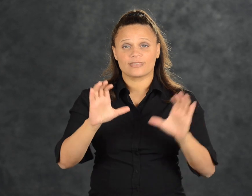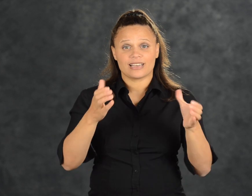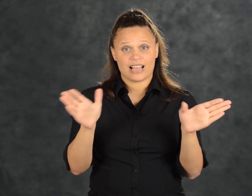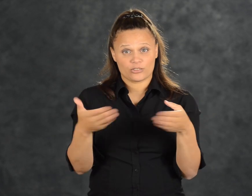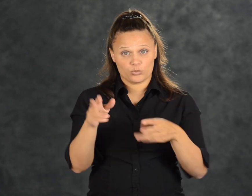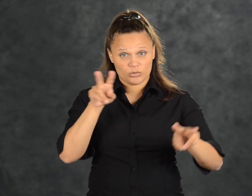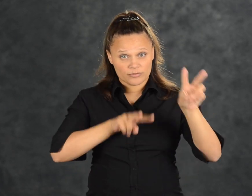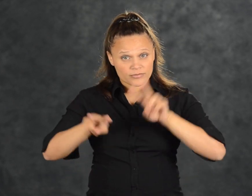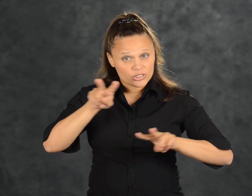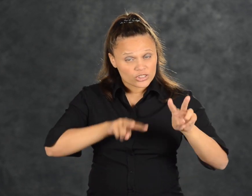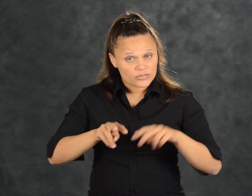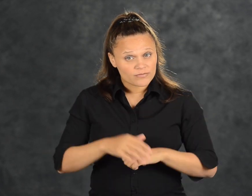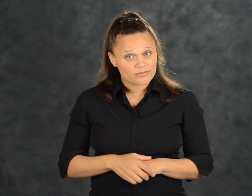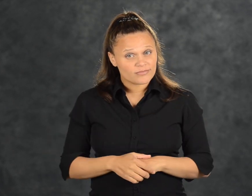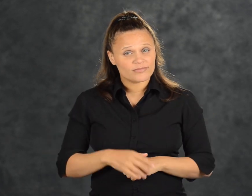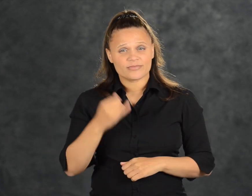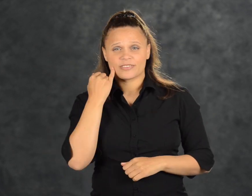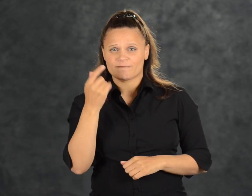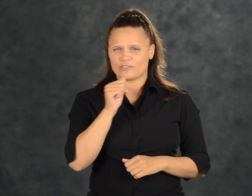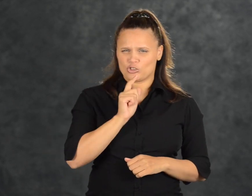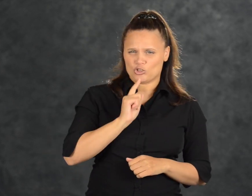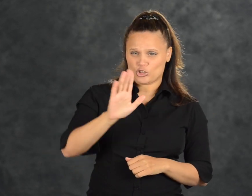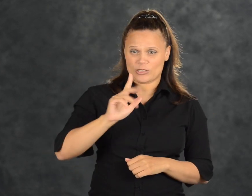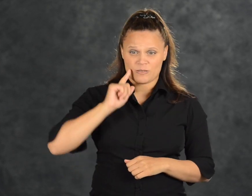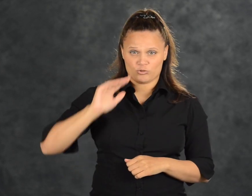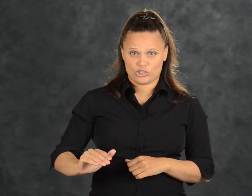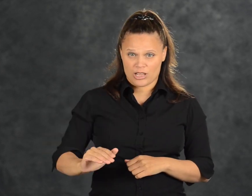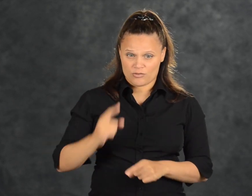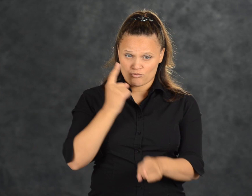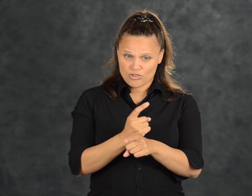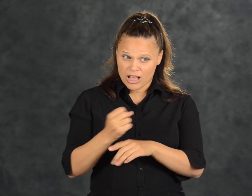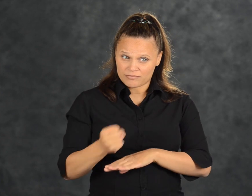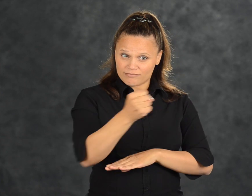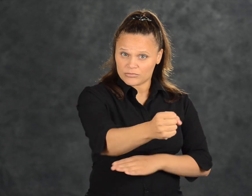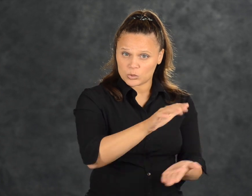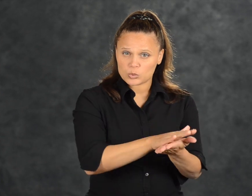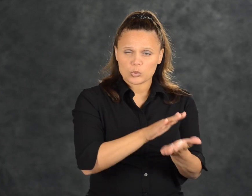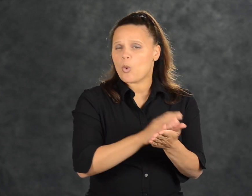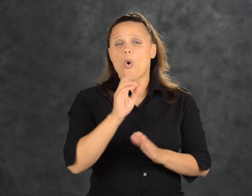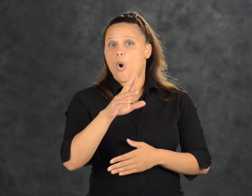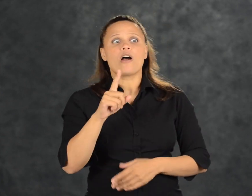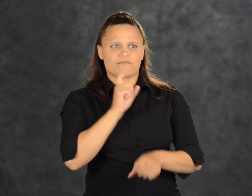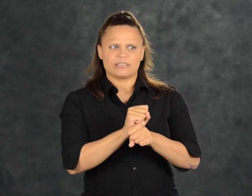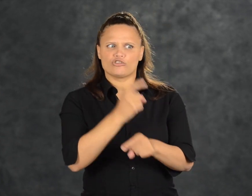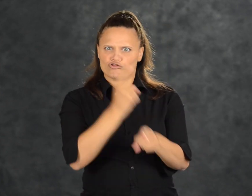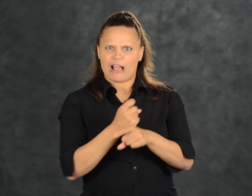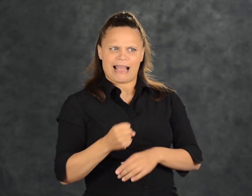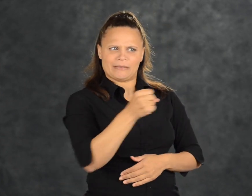Classroom observations. If you are unsure about your child’s current placement or simply want to review